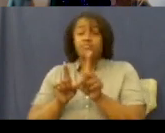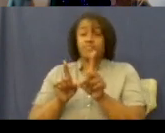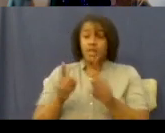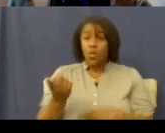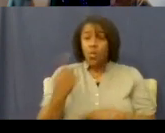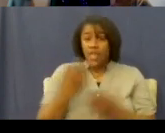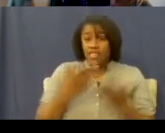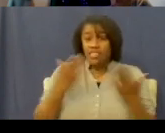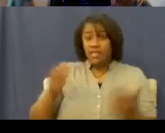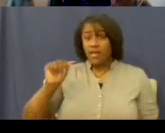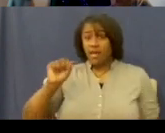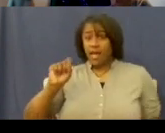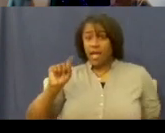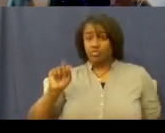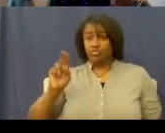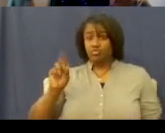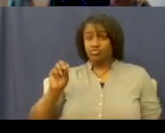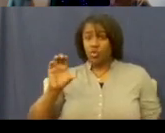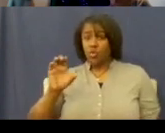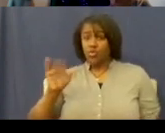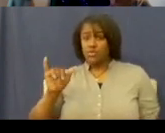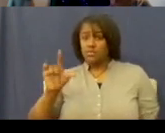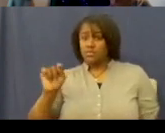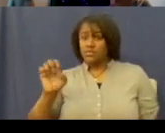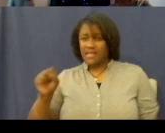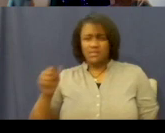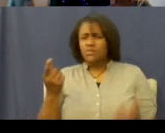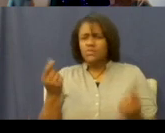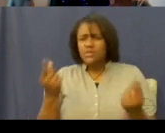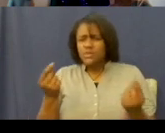is they help the nerve cells get all the food